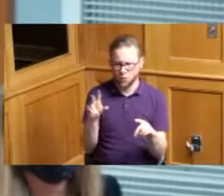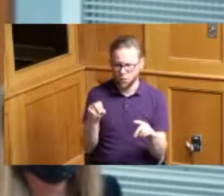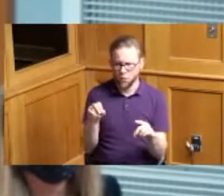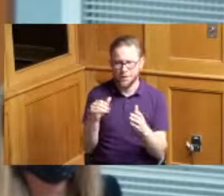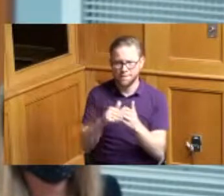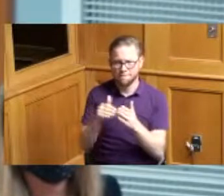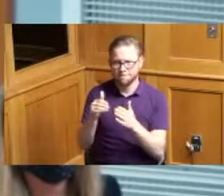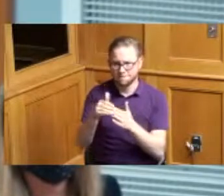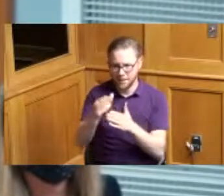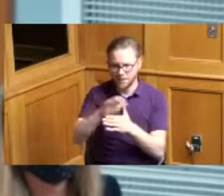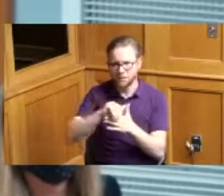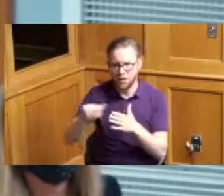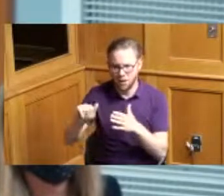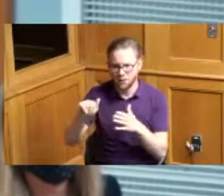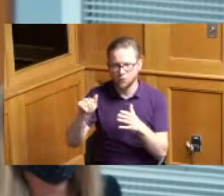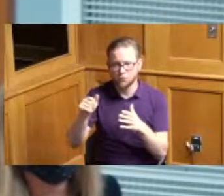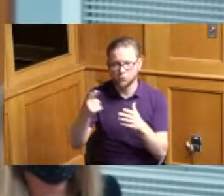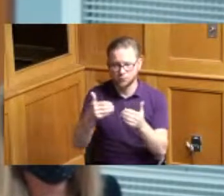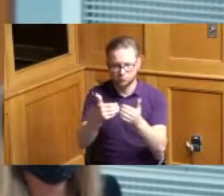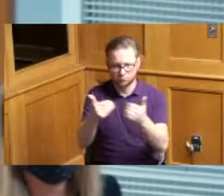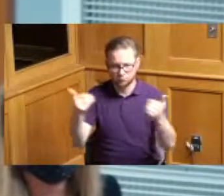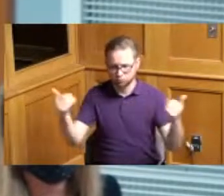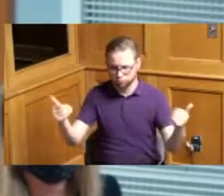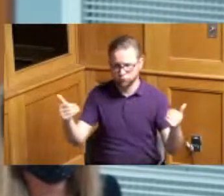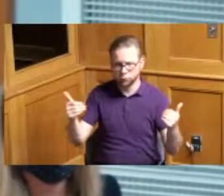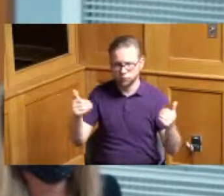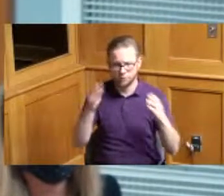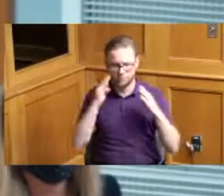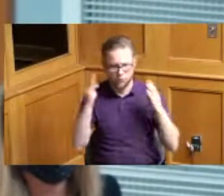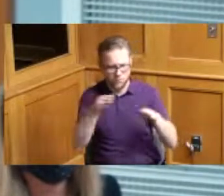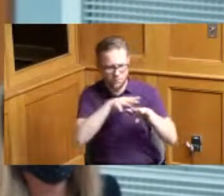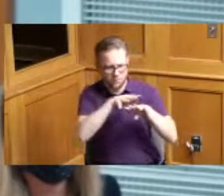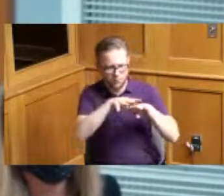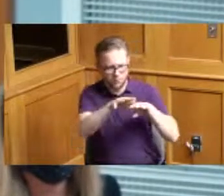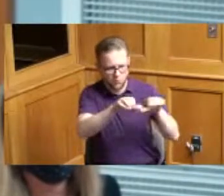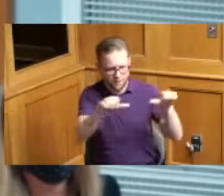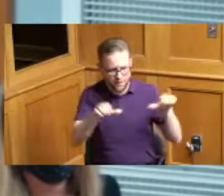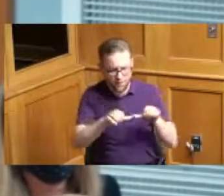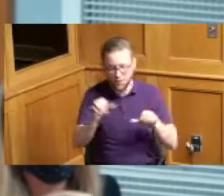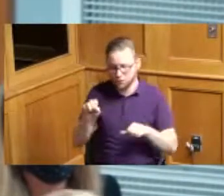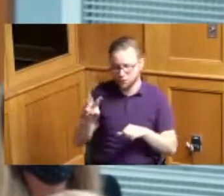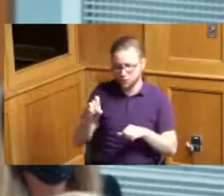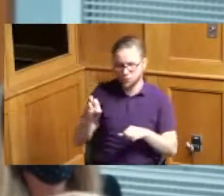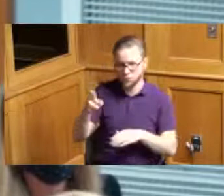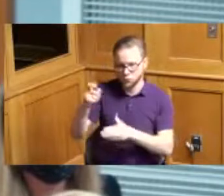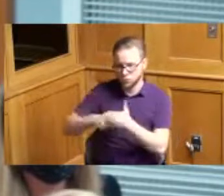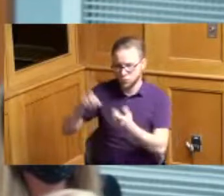recovered through the impervious area basis the sewer charges will come down and then they have to